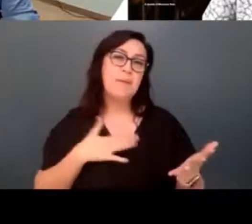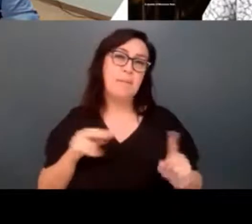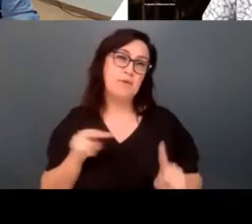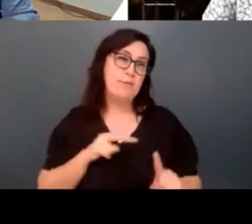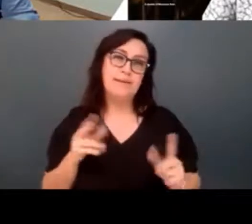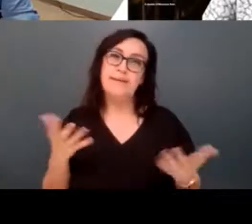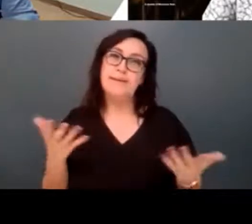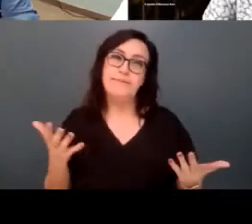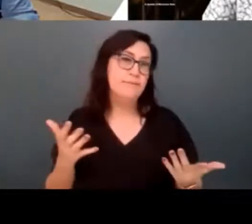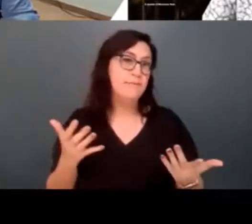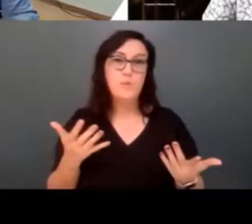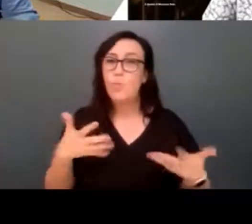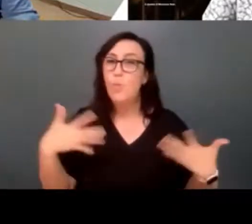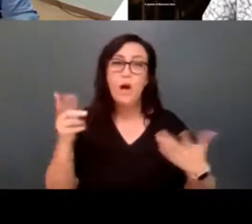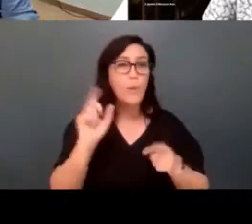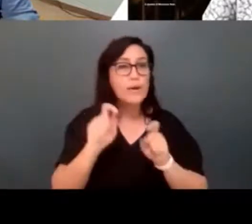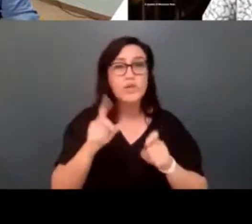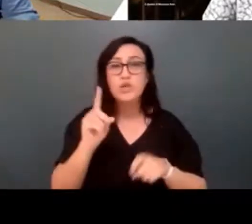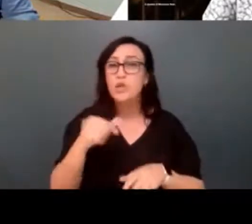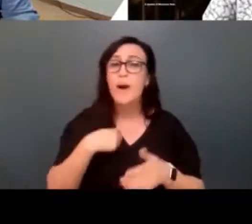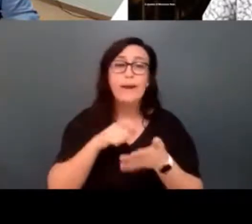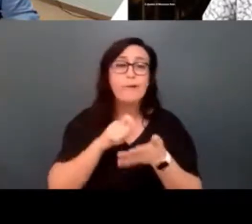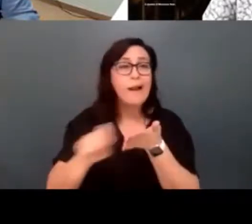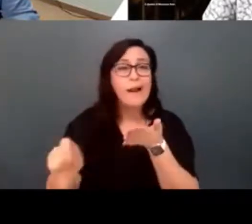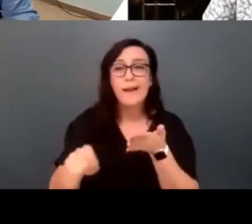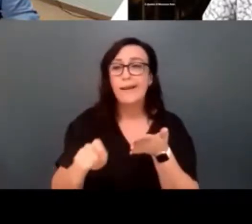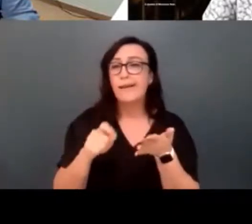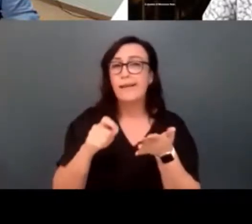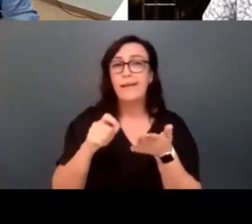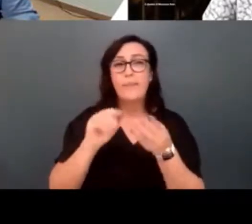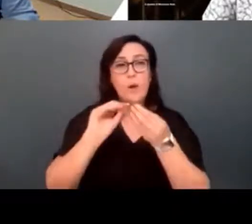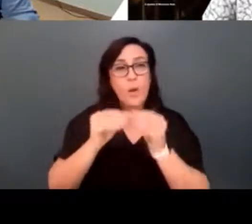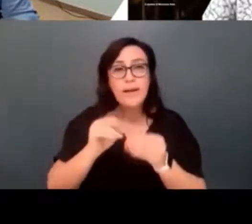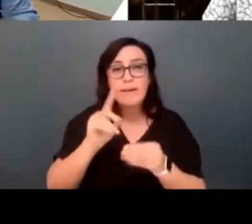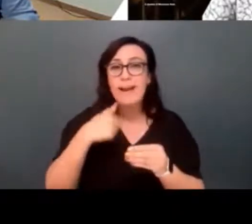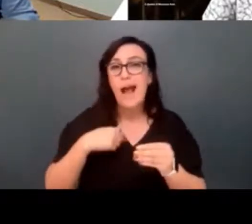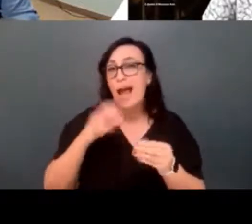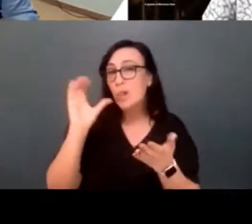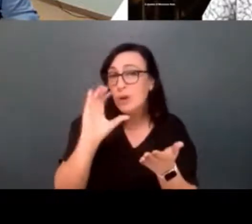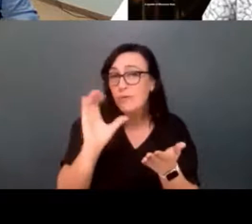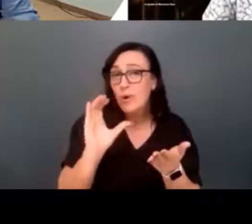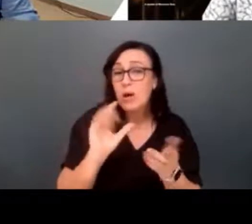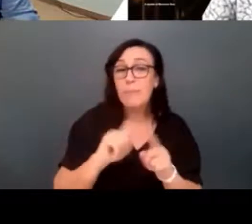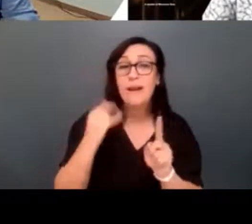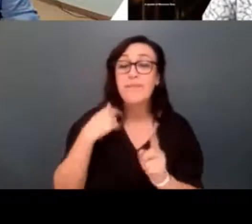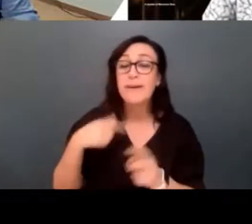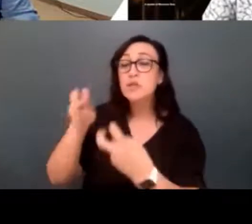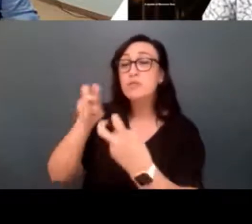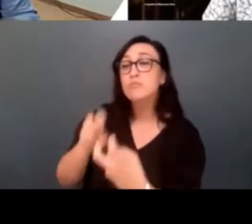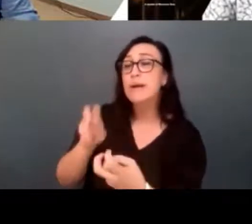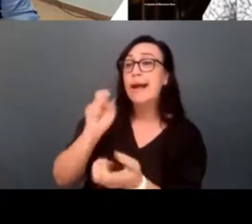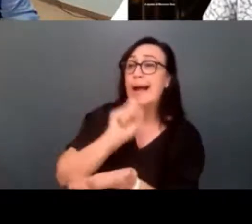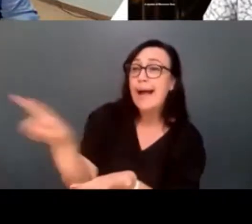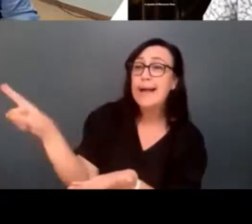the quantitative data that I'm trying to get at. And I found that going and asking students about their experience,